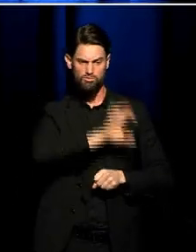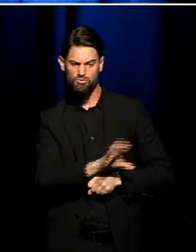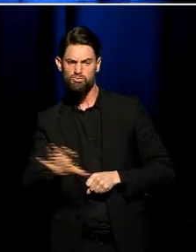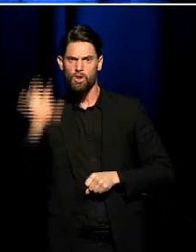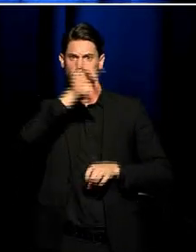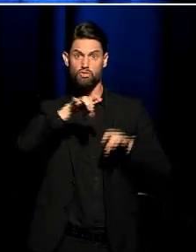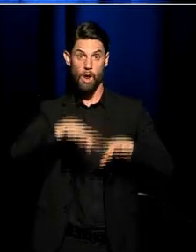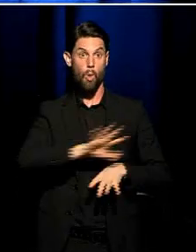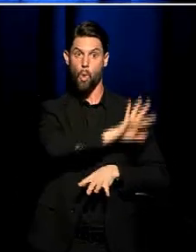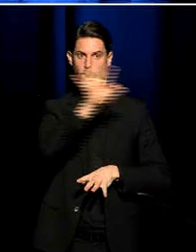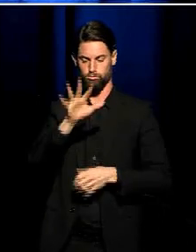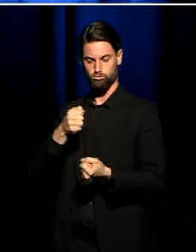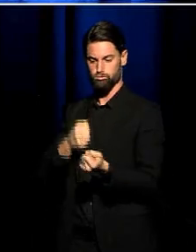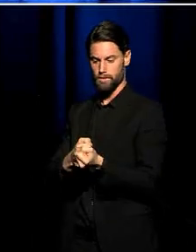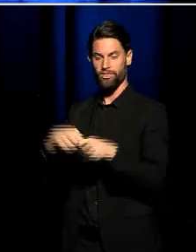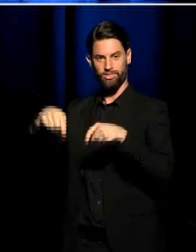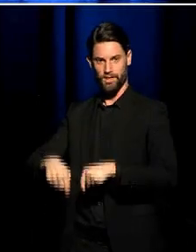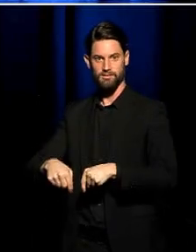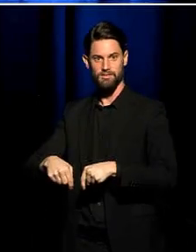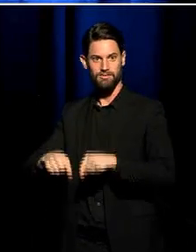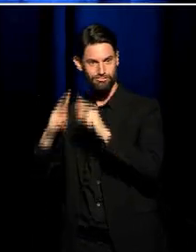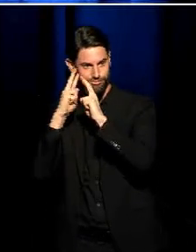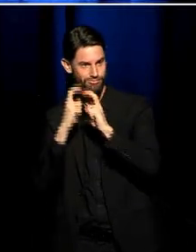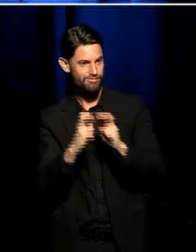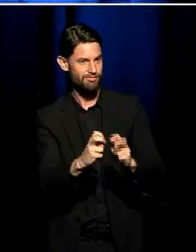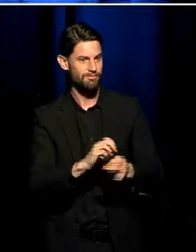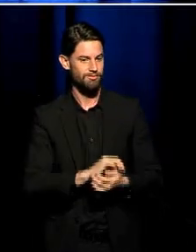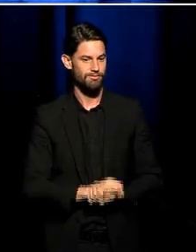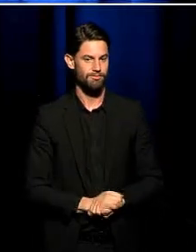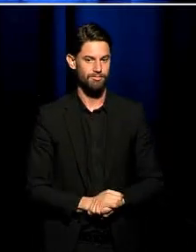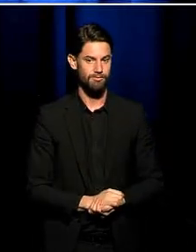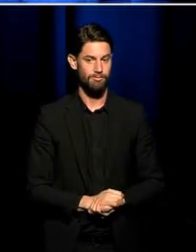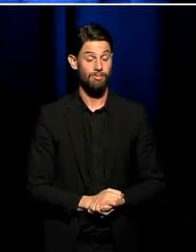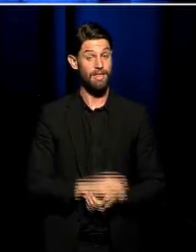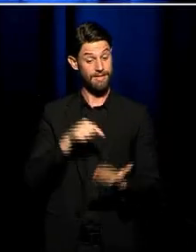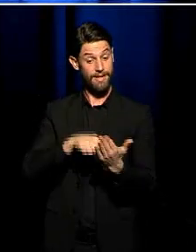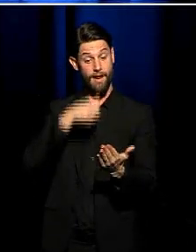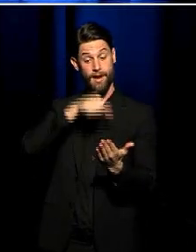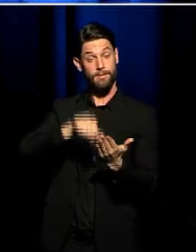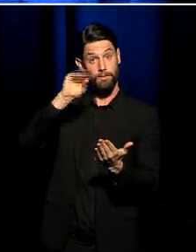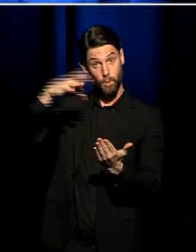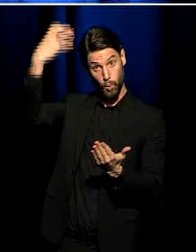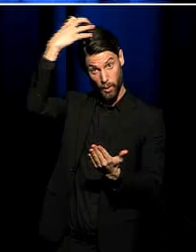inquiry. NOW THEREFORE We do, by these Our Letters Patent require and authorise